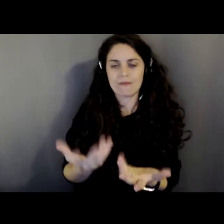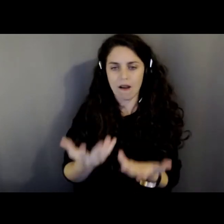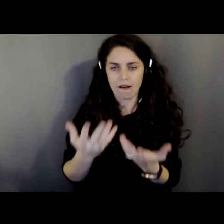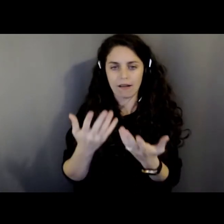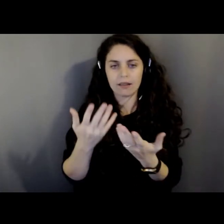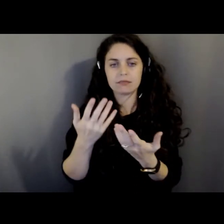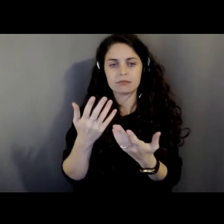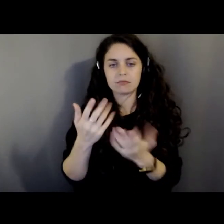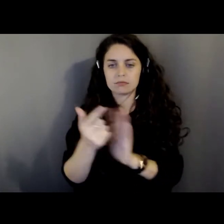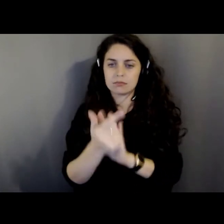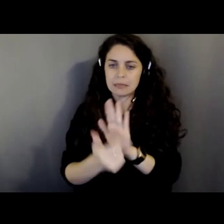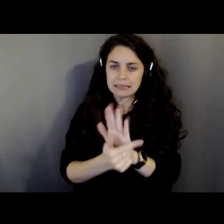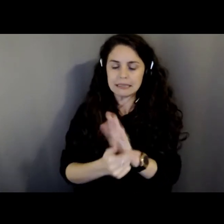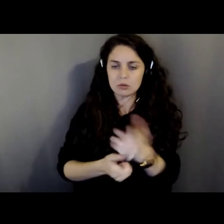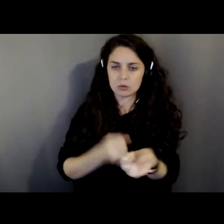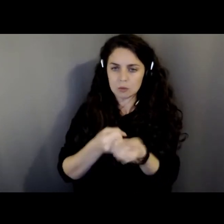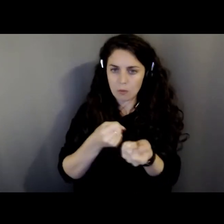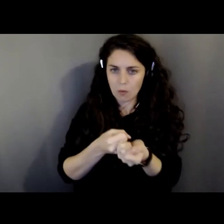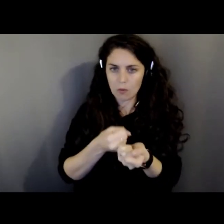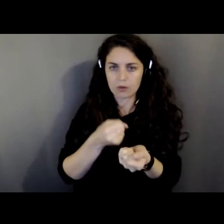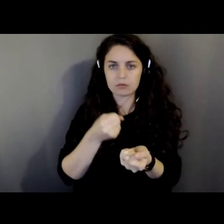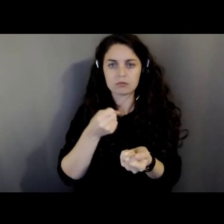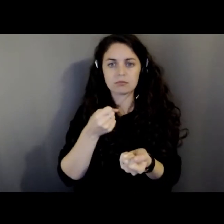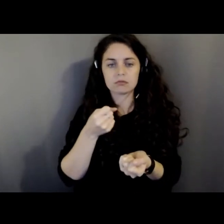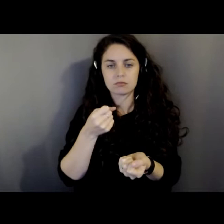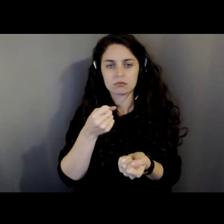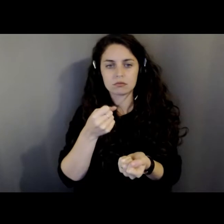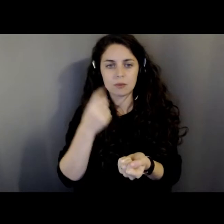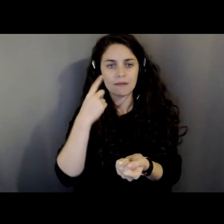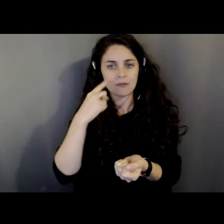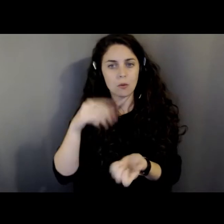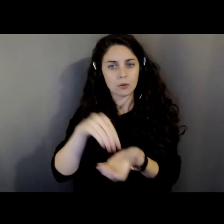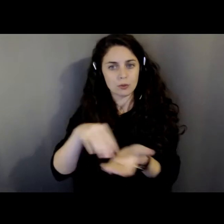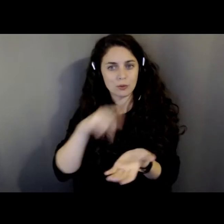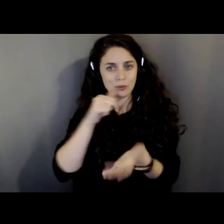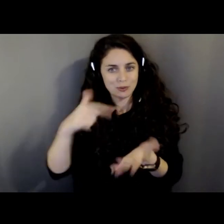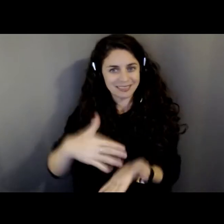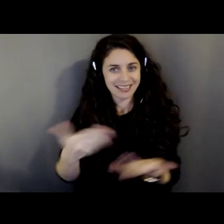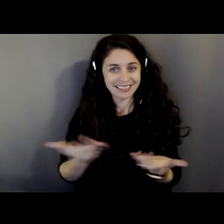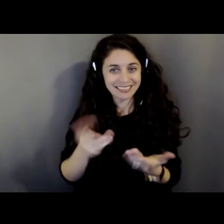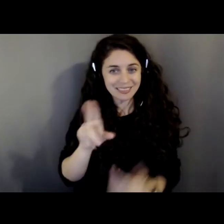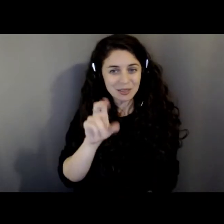legal support and for students studying in the United States, including international